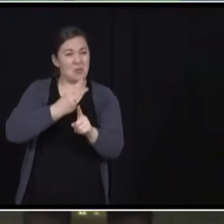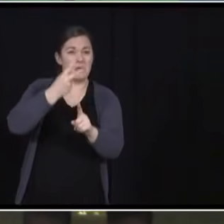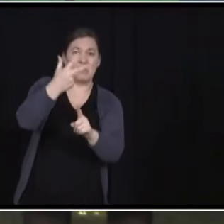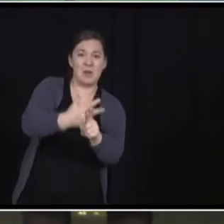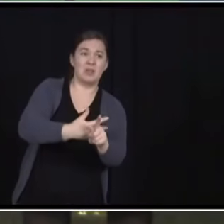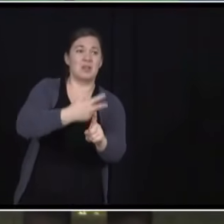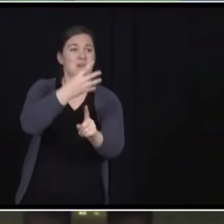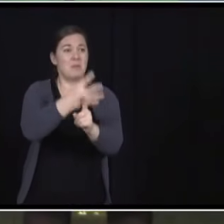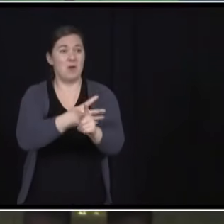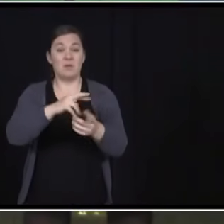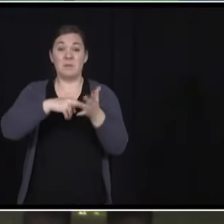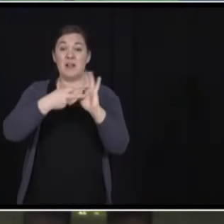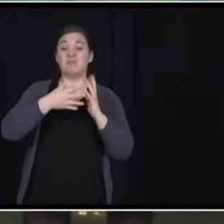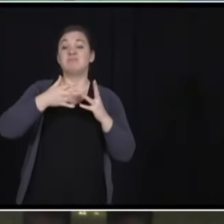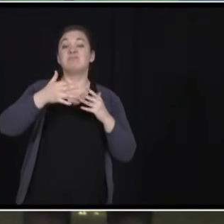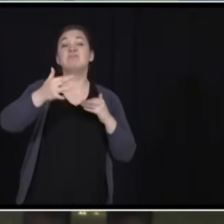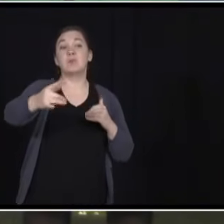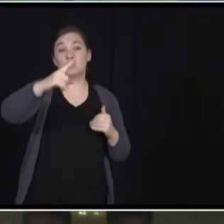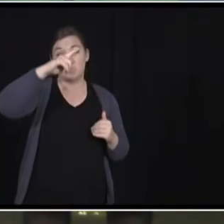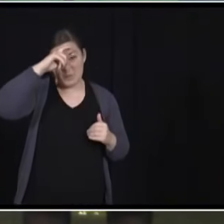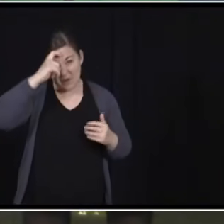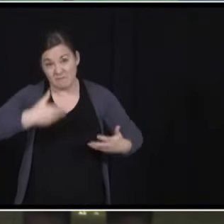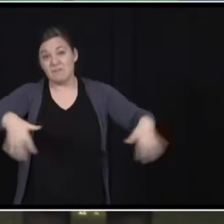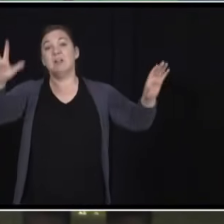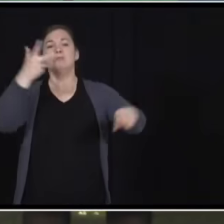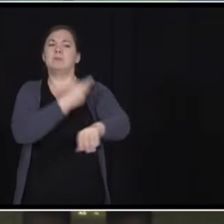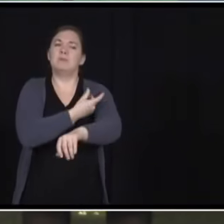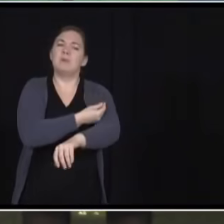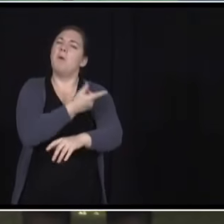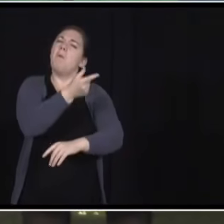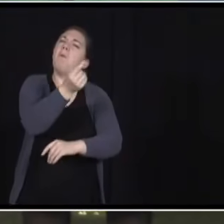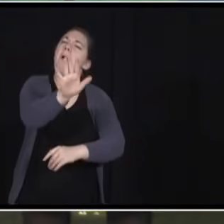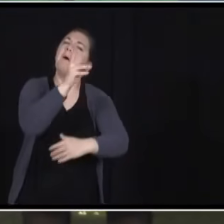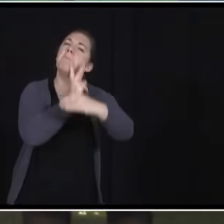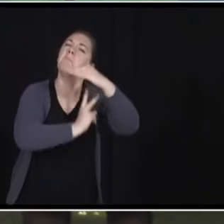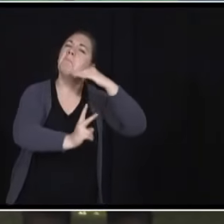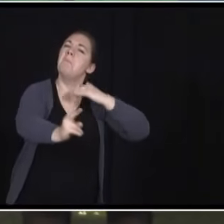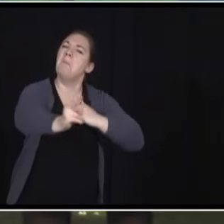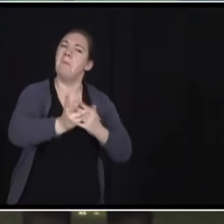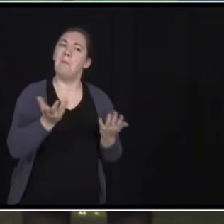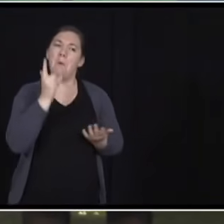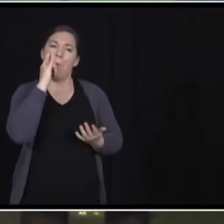Several months? Are we looking at next summer? When do you predict